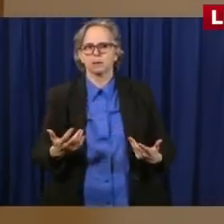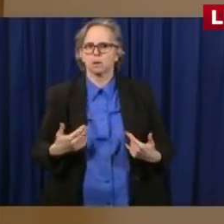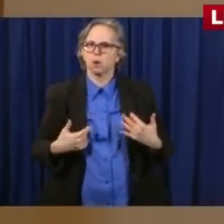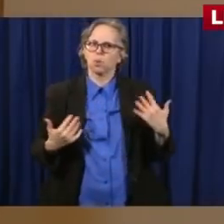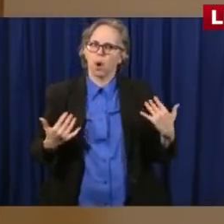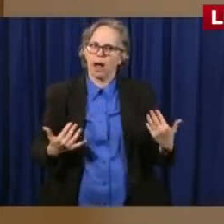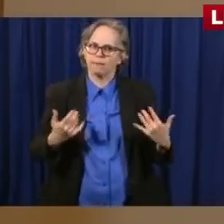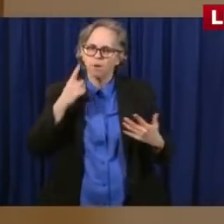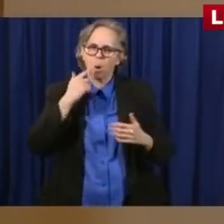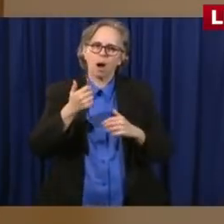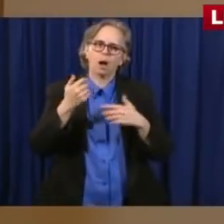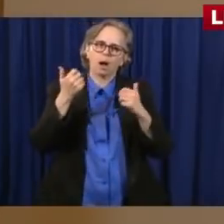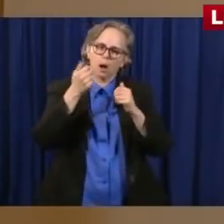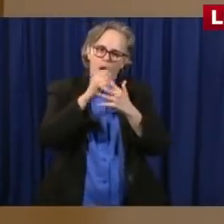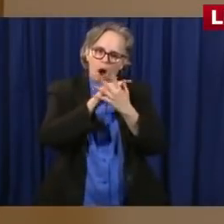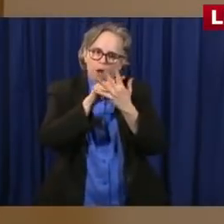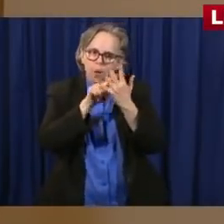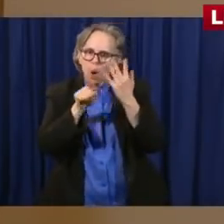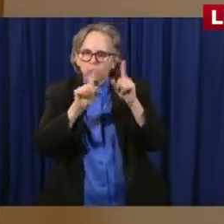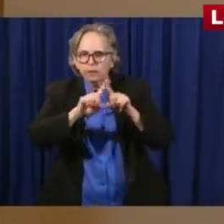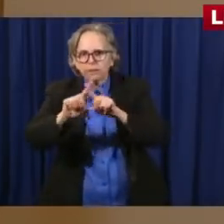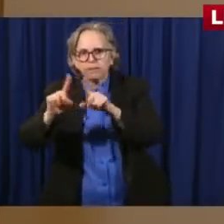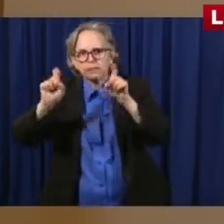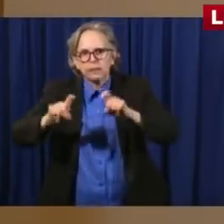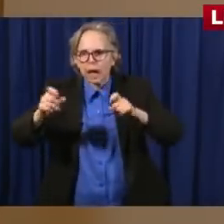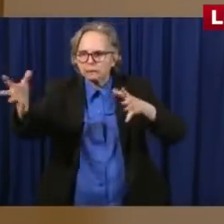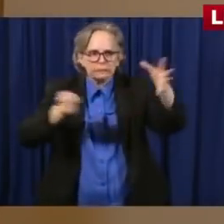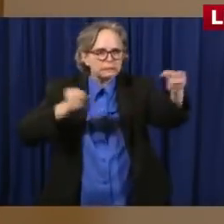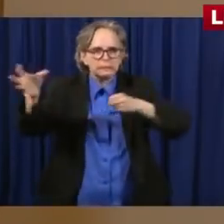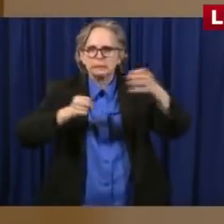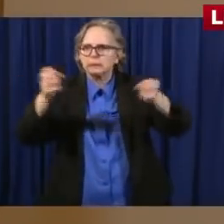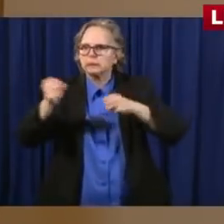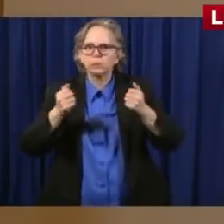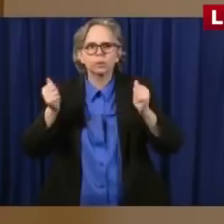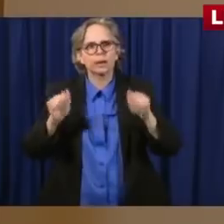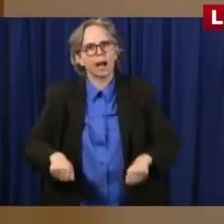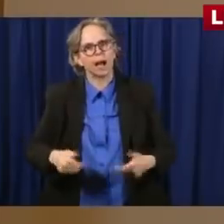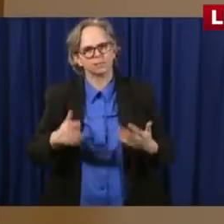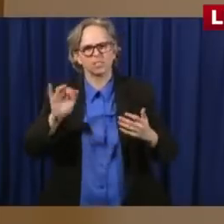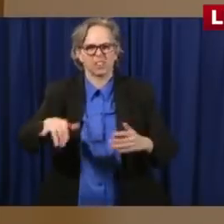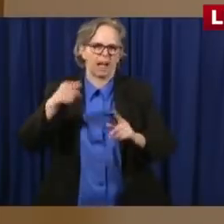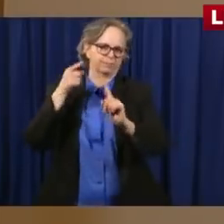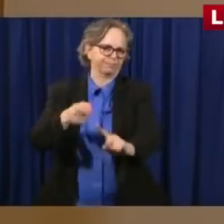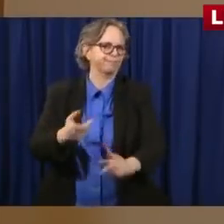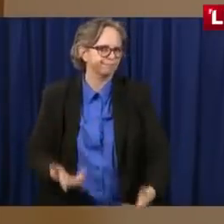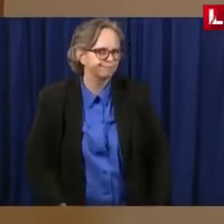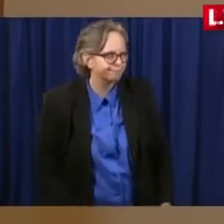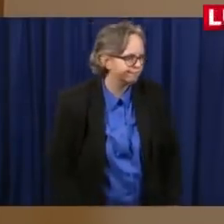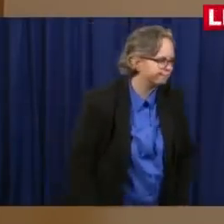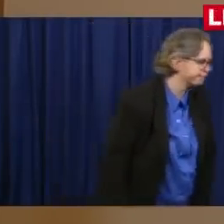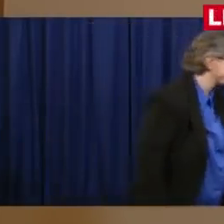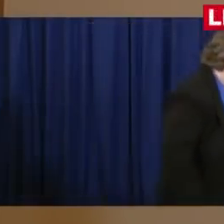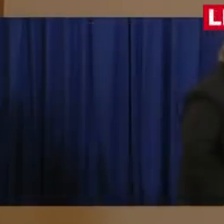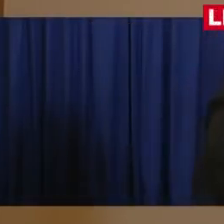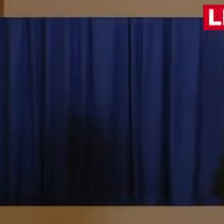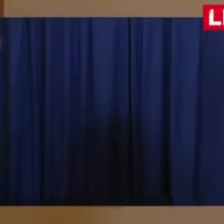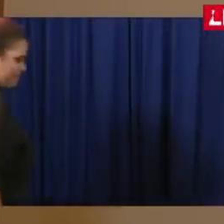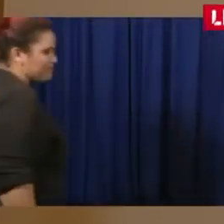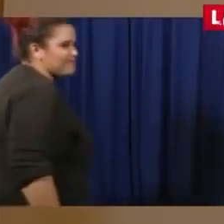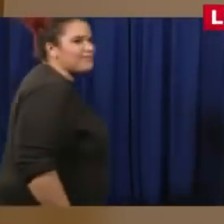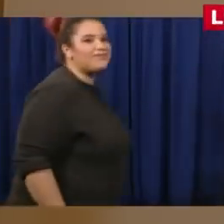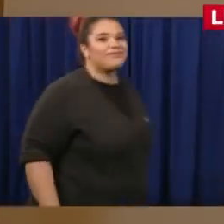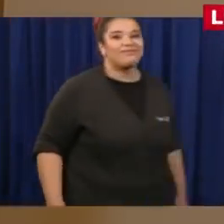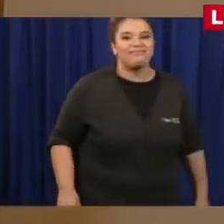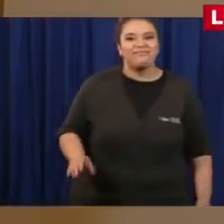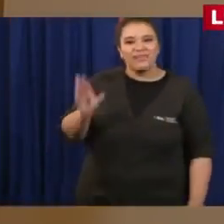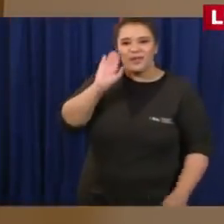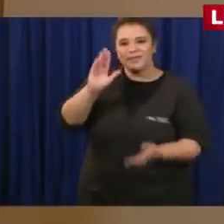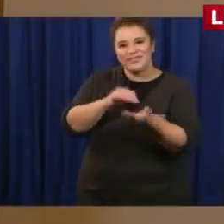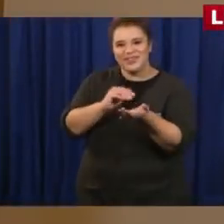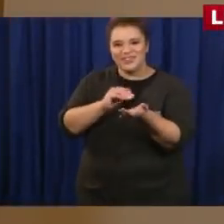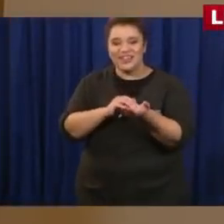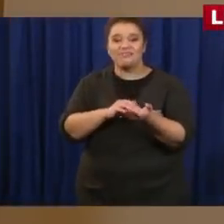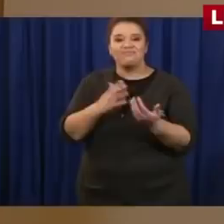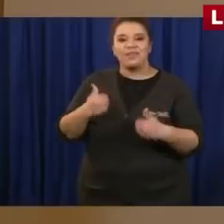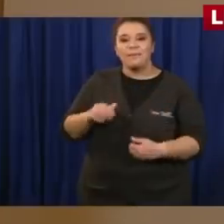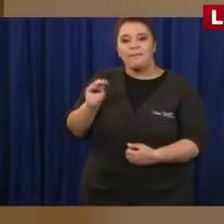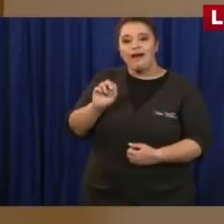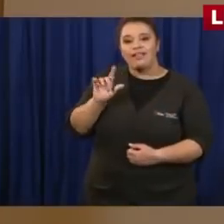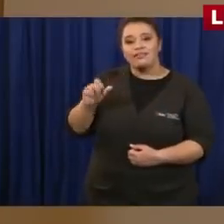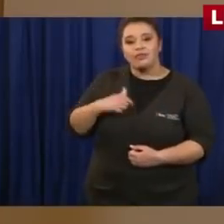THAT IS SOMETHING THAT ONCE AGAIN TAKES A WILE.